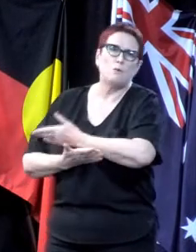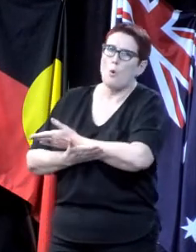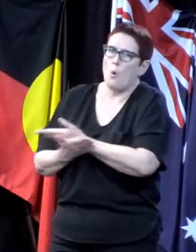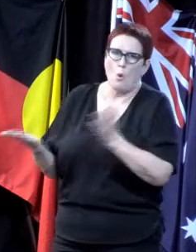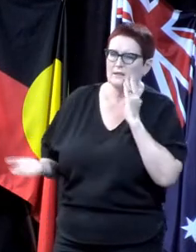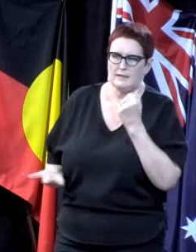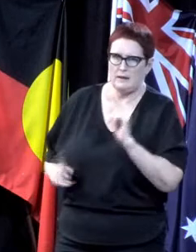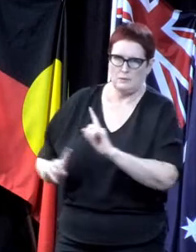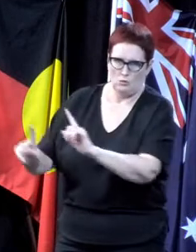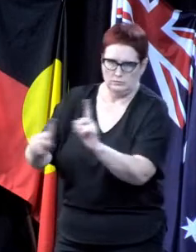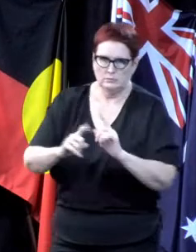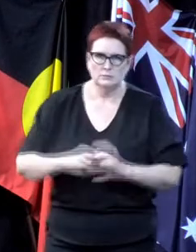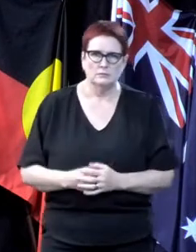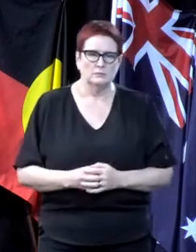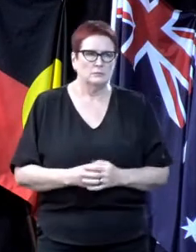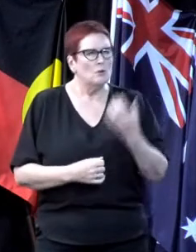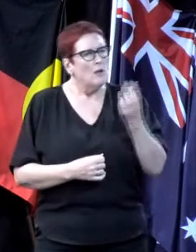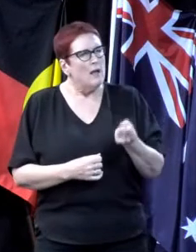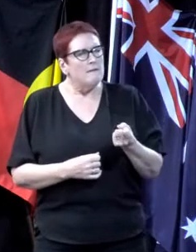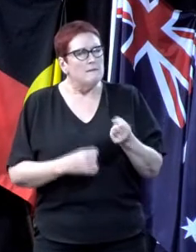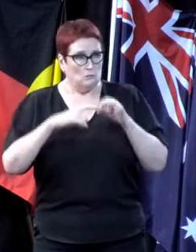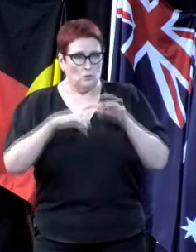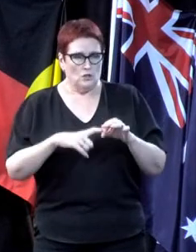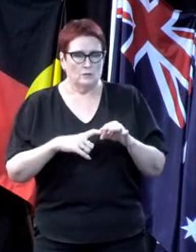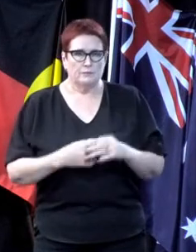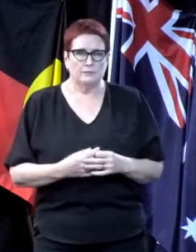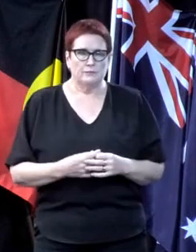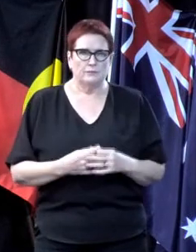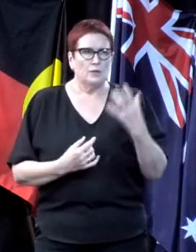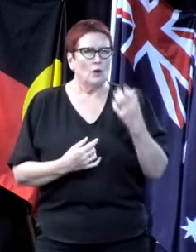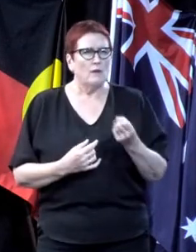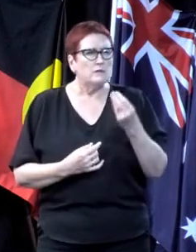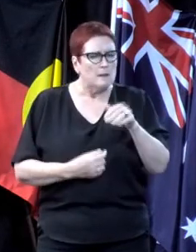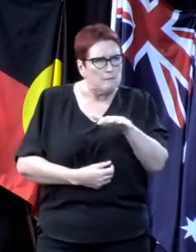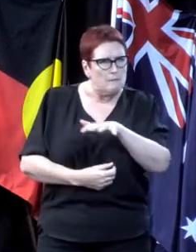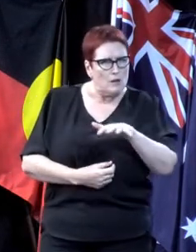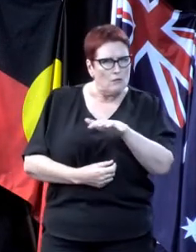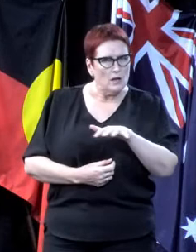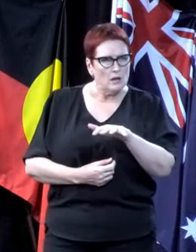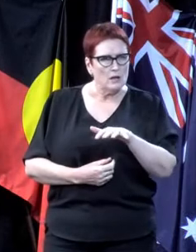So, you have general access - general areas that, perhaps,